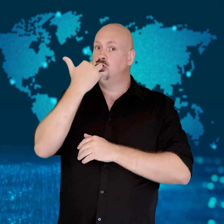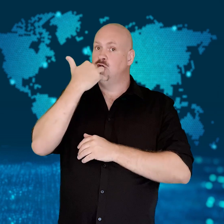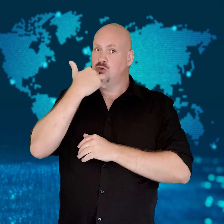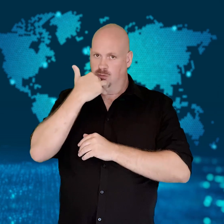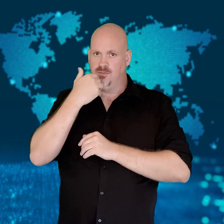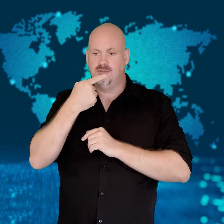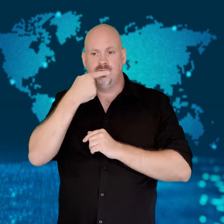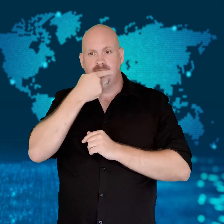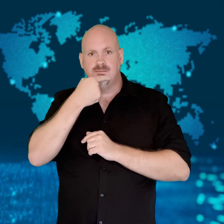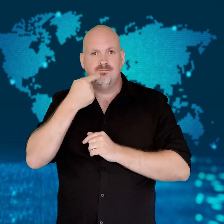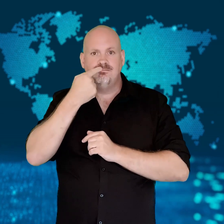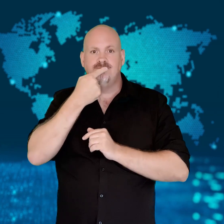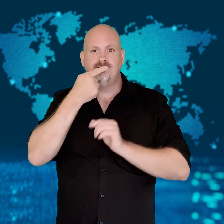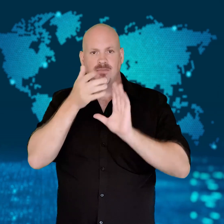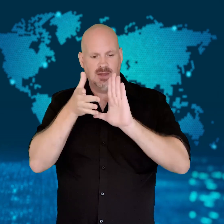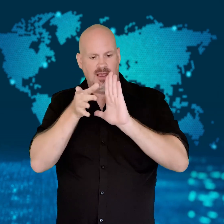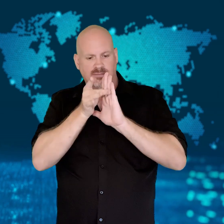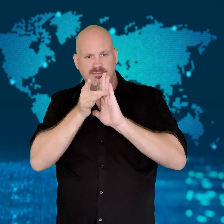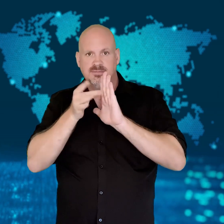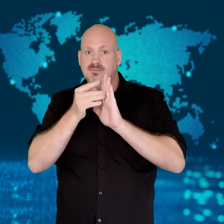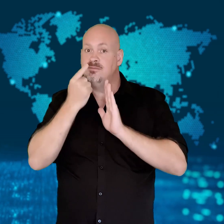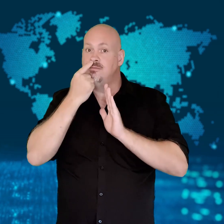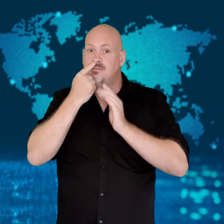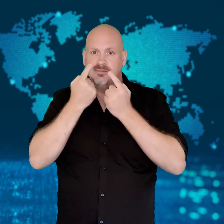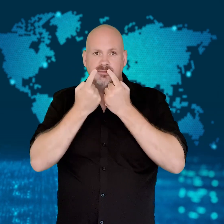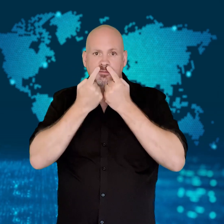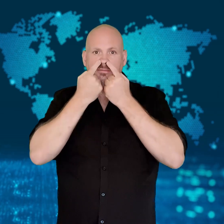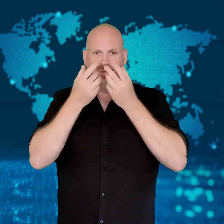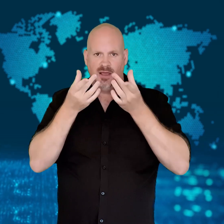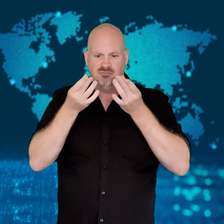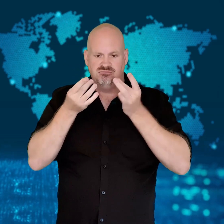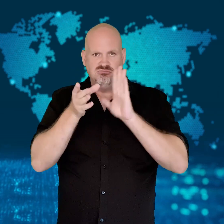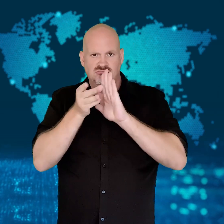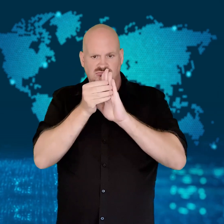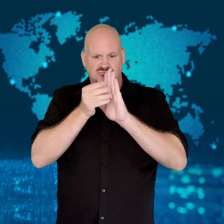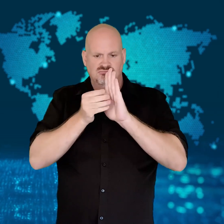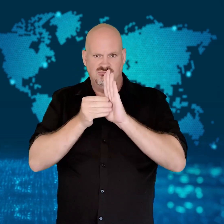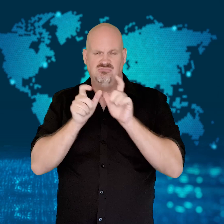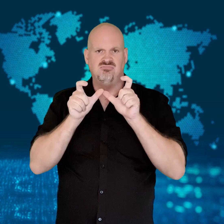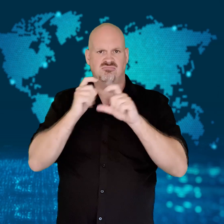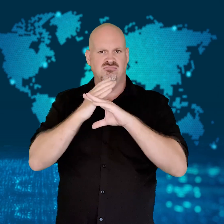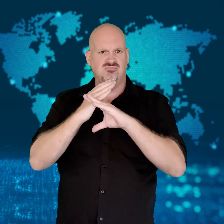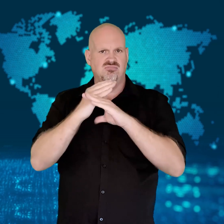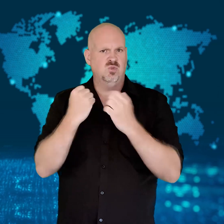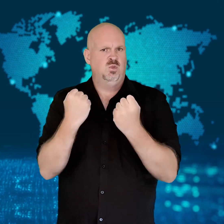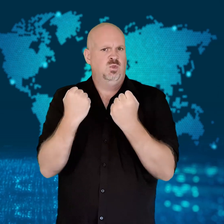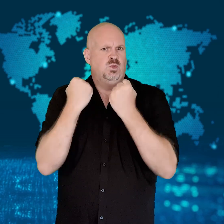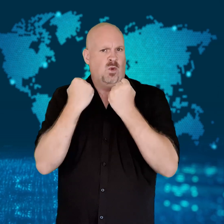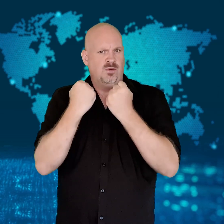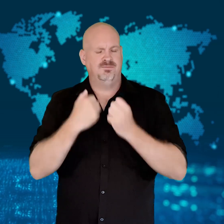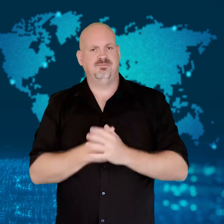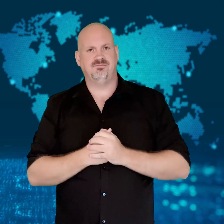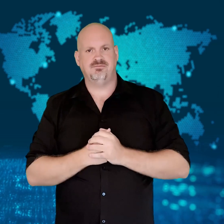in the lining of the nose and upper airways.